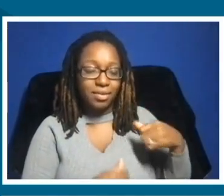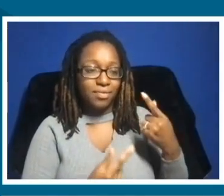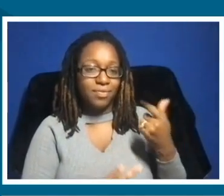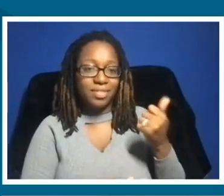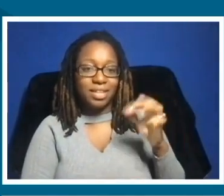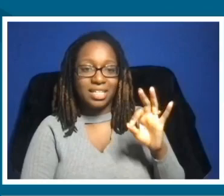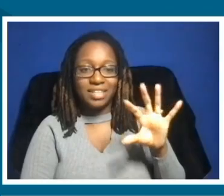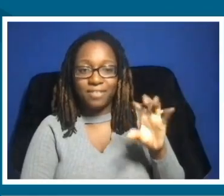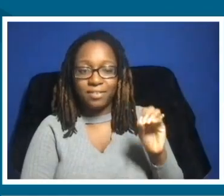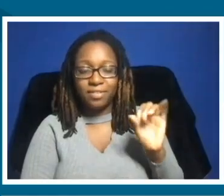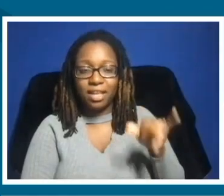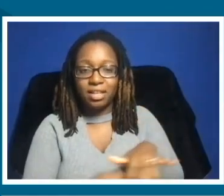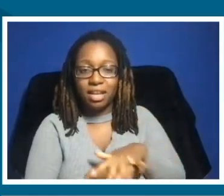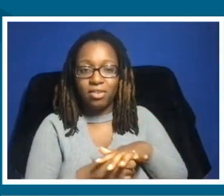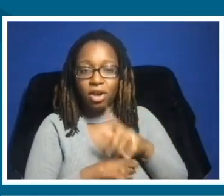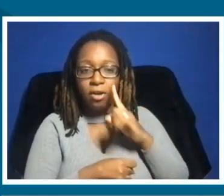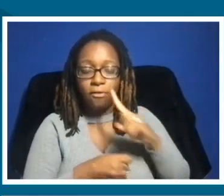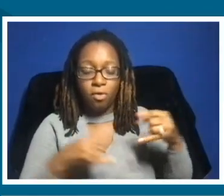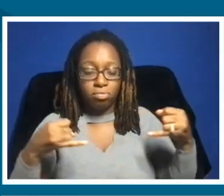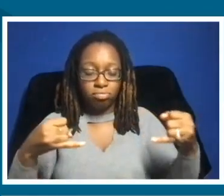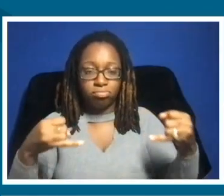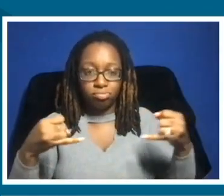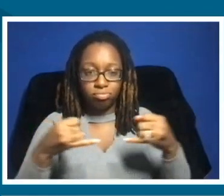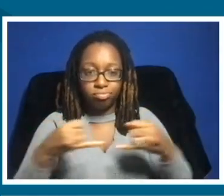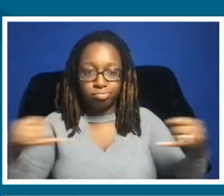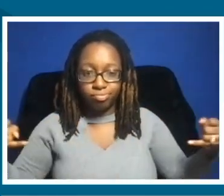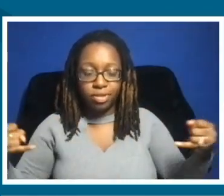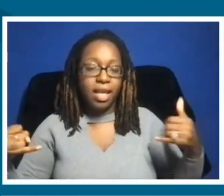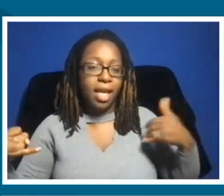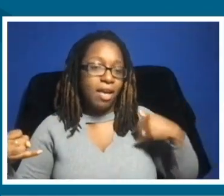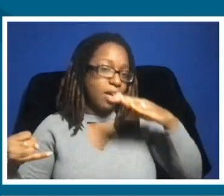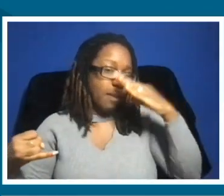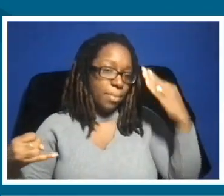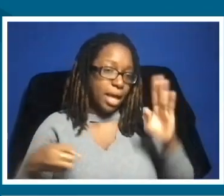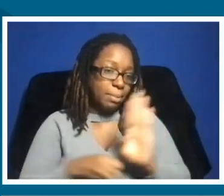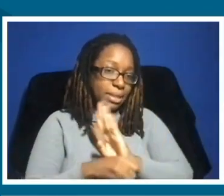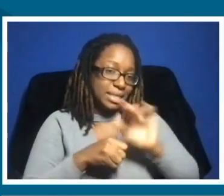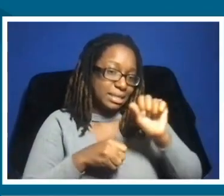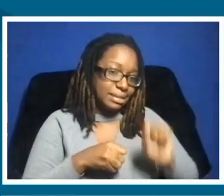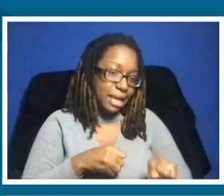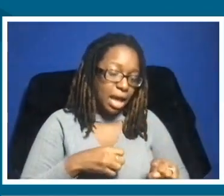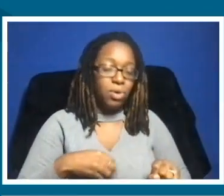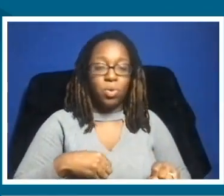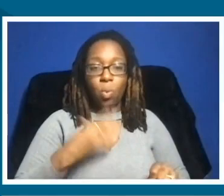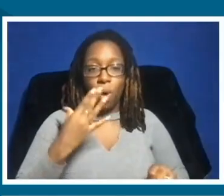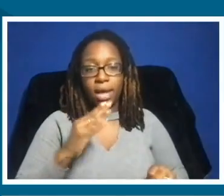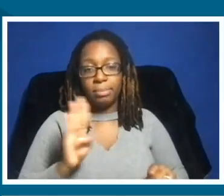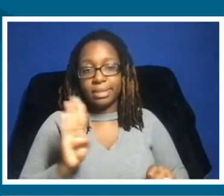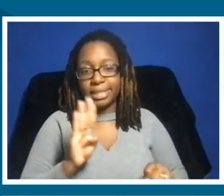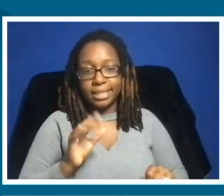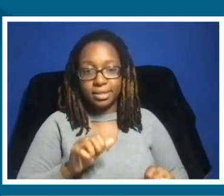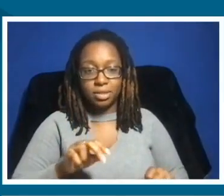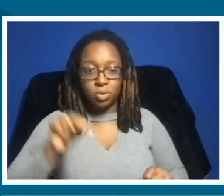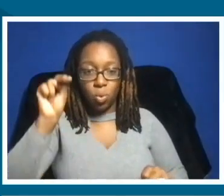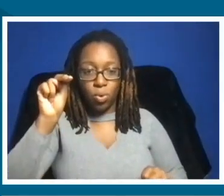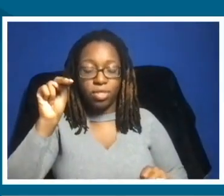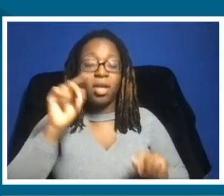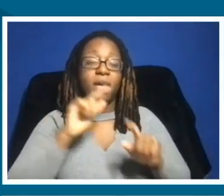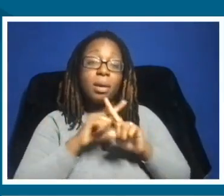segregation line with black businesses thriving to the south and white businesses to the north